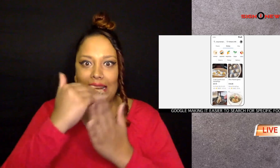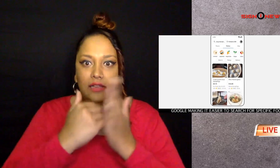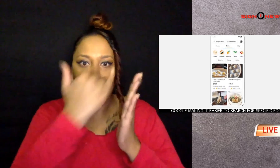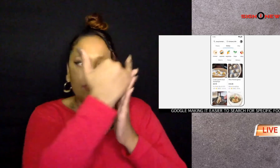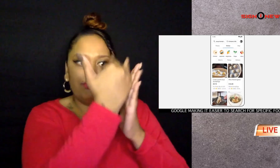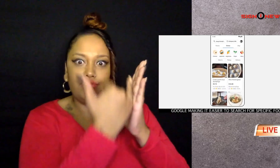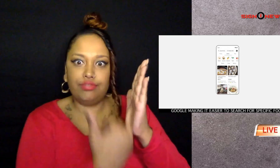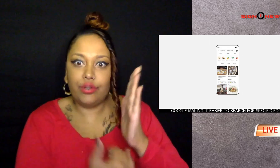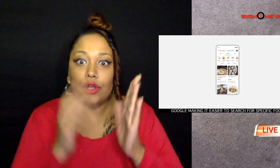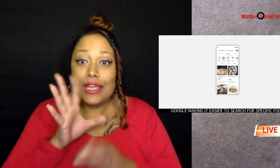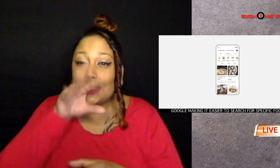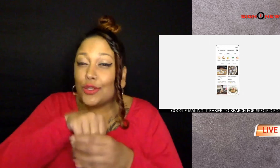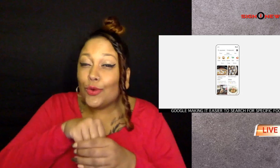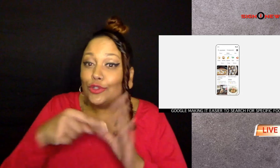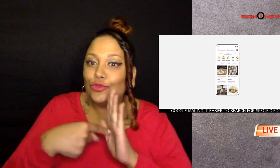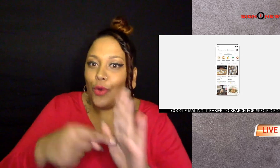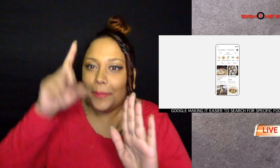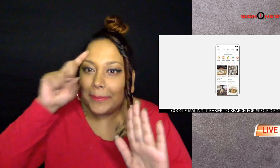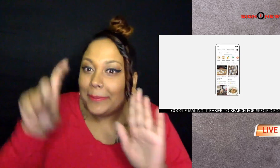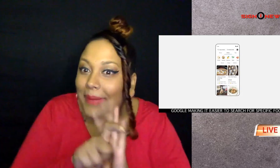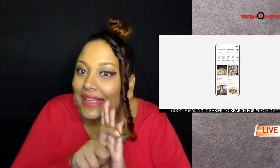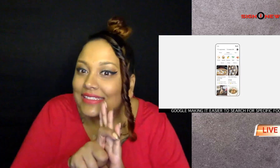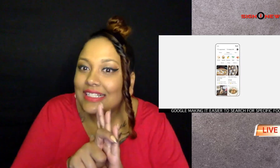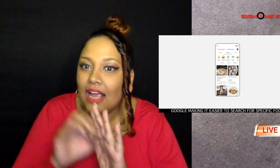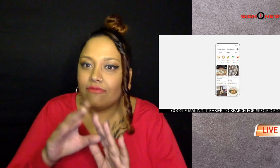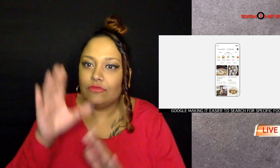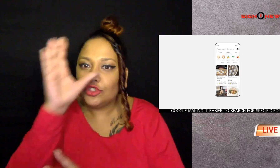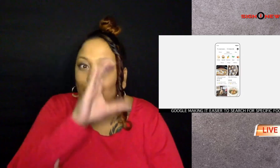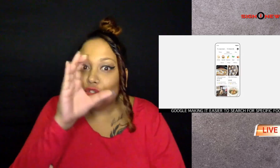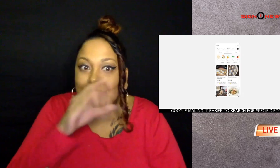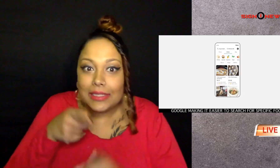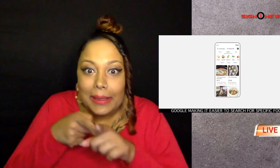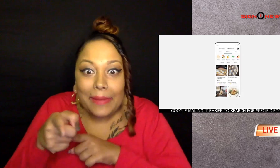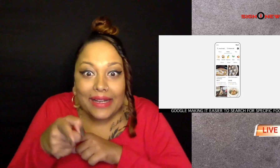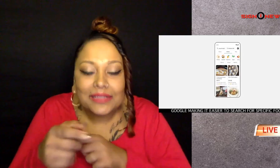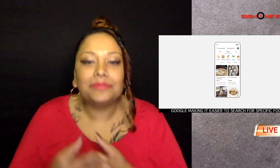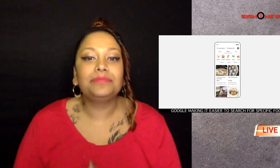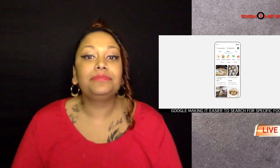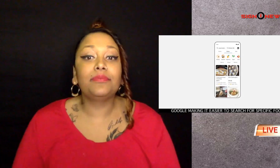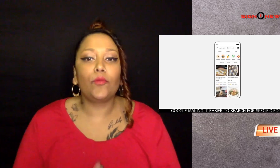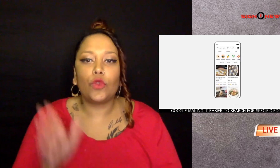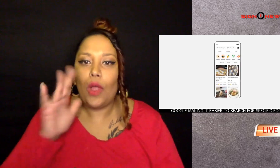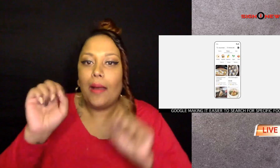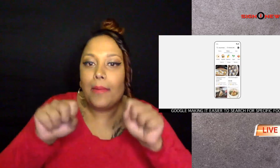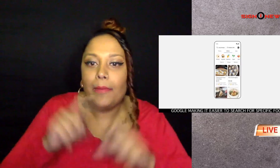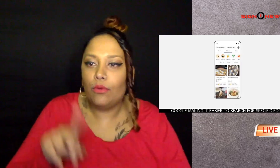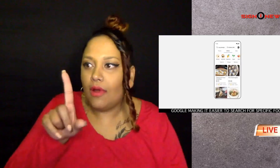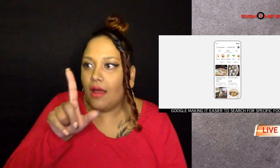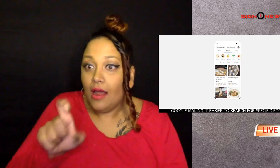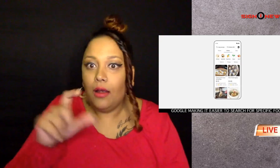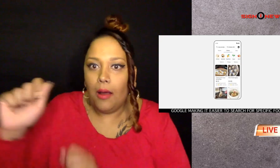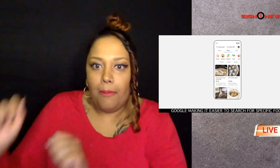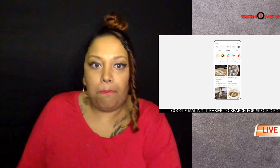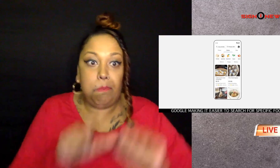the list of results will include images of searched items you will be able to click on